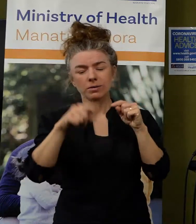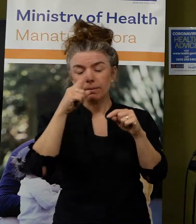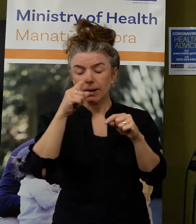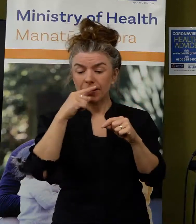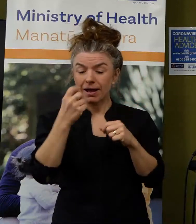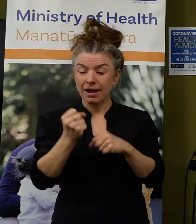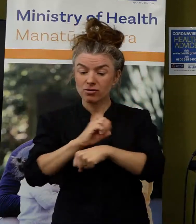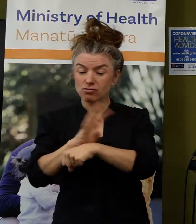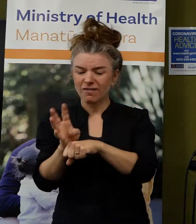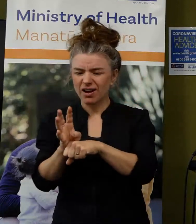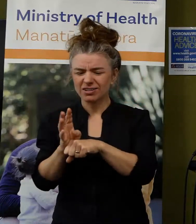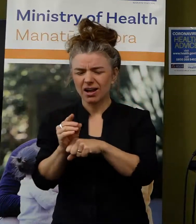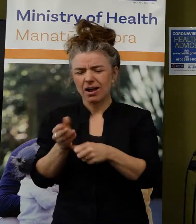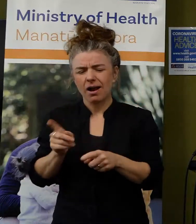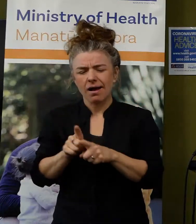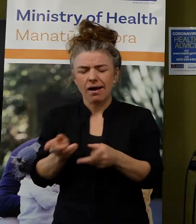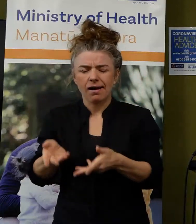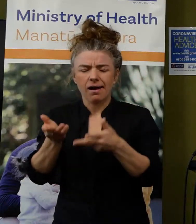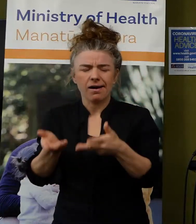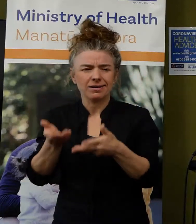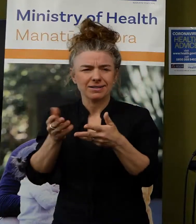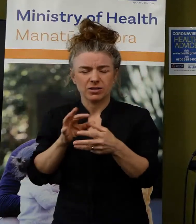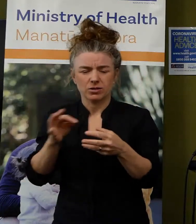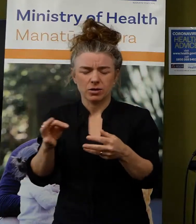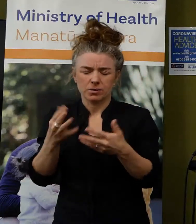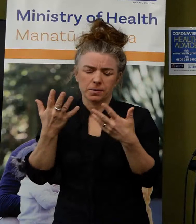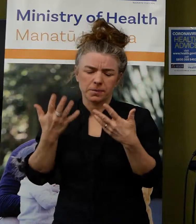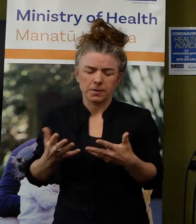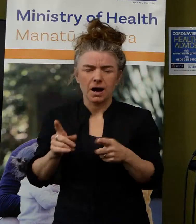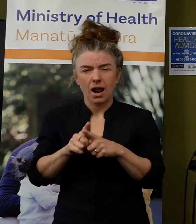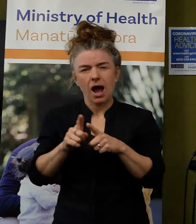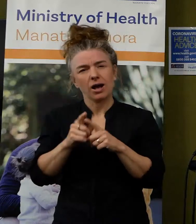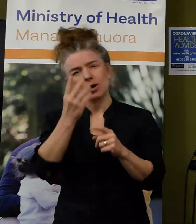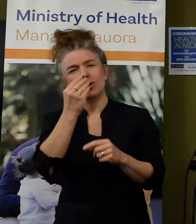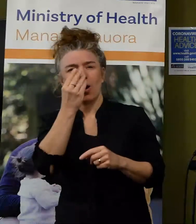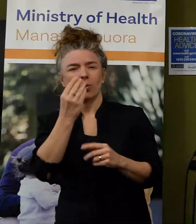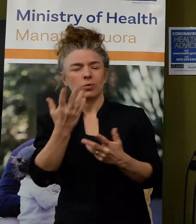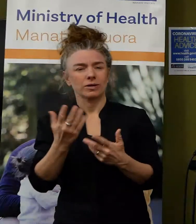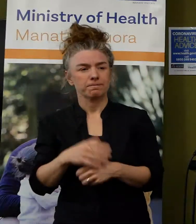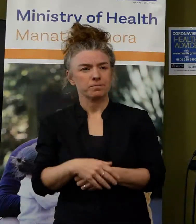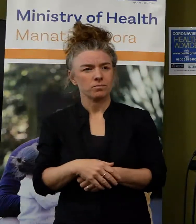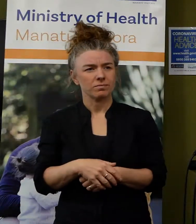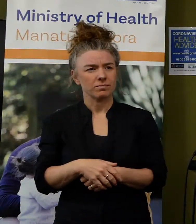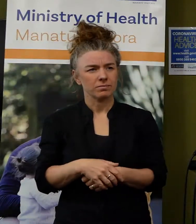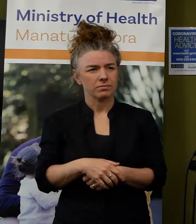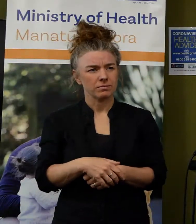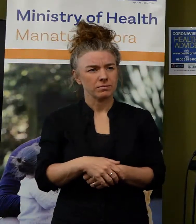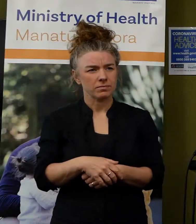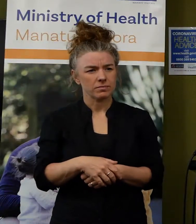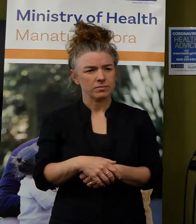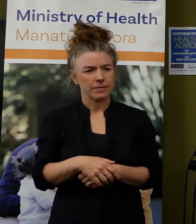So it would be like a standard cold. And this might be caused by the worry ,,